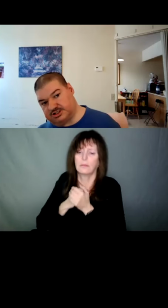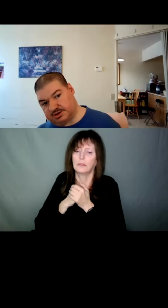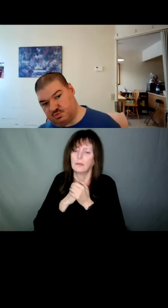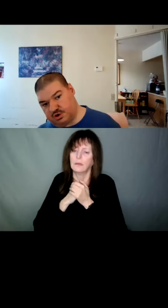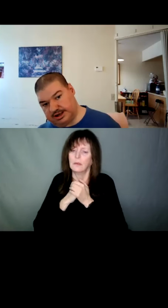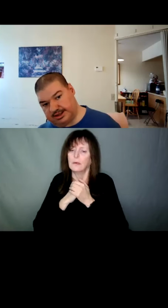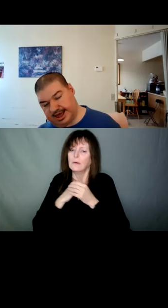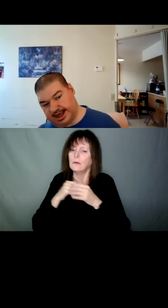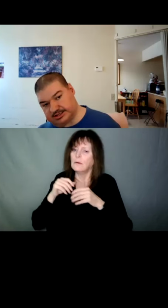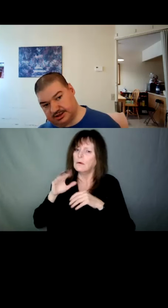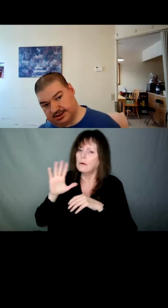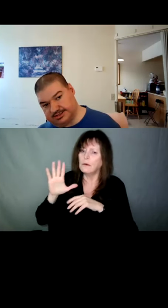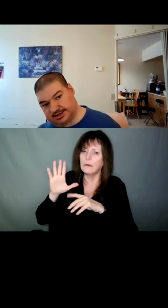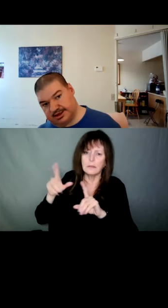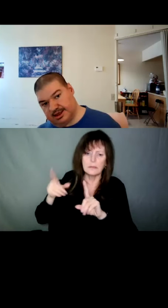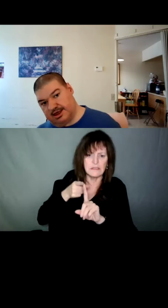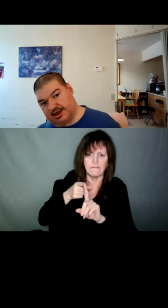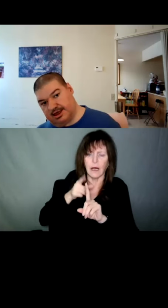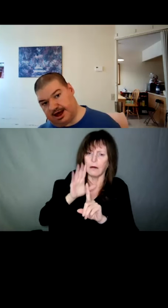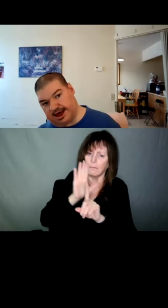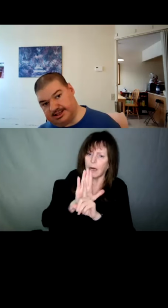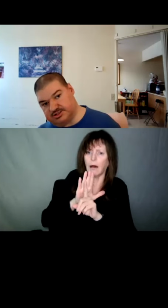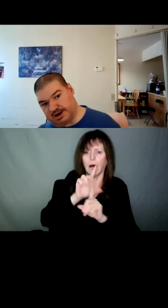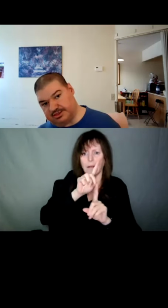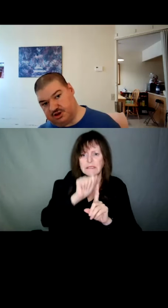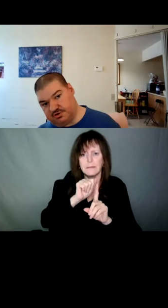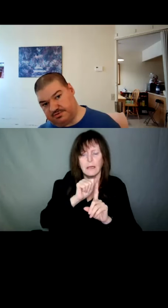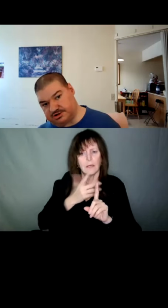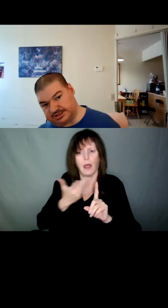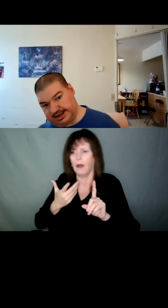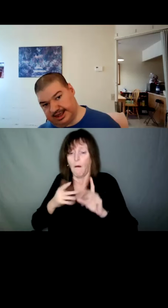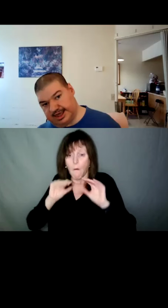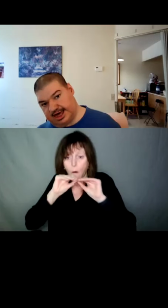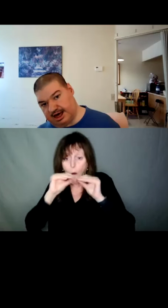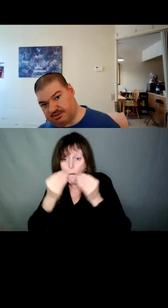These next few slides